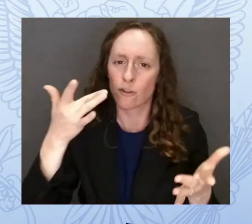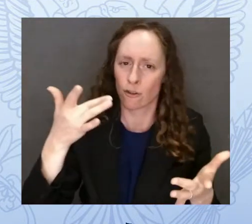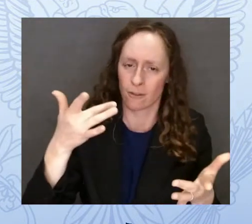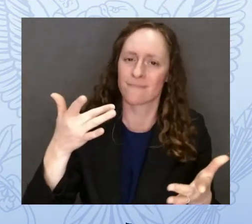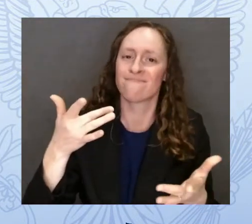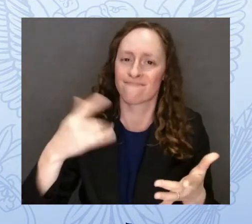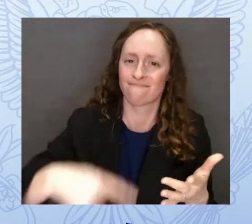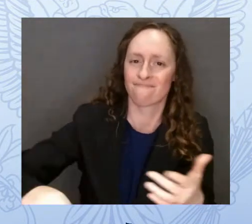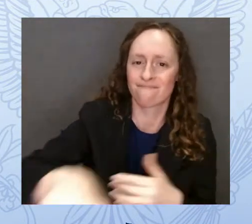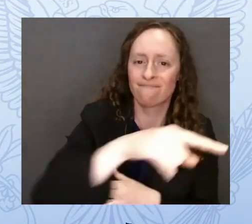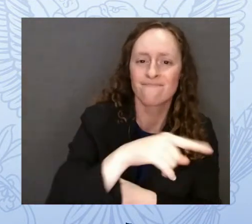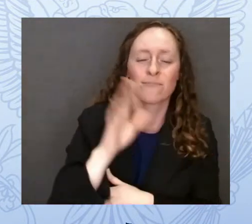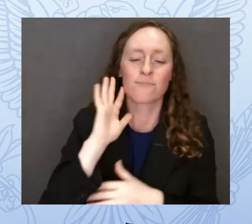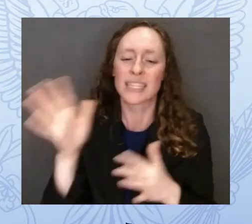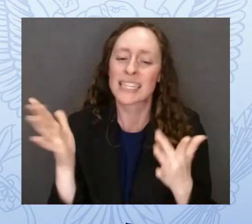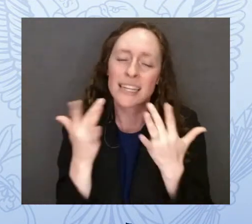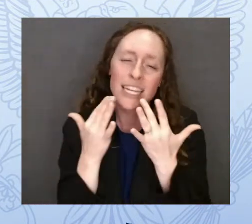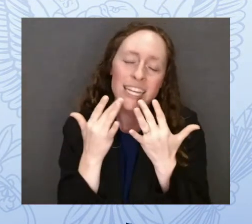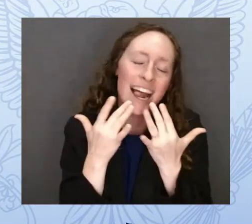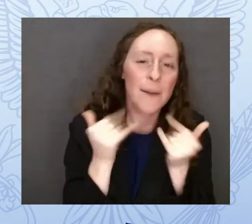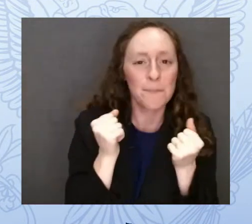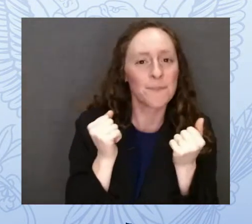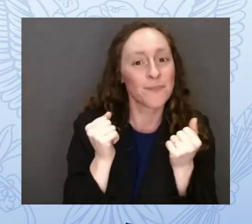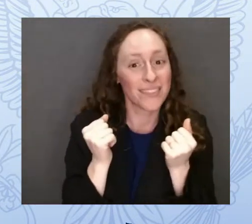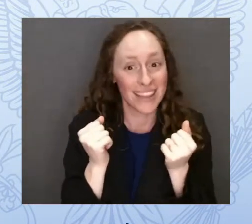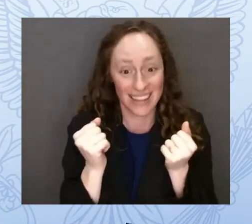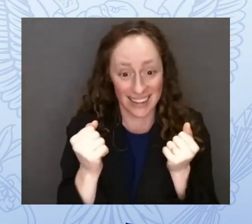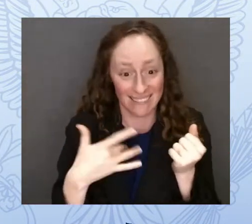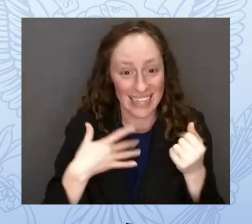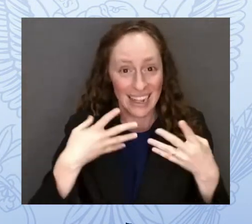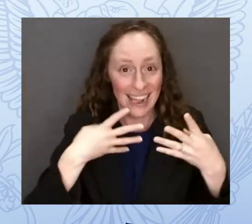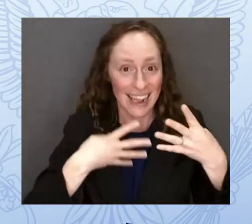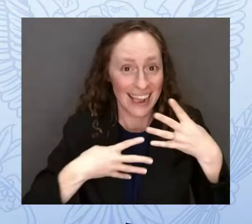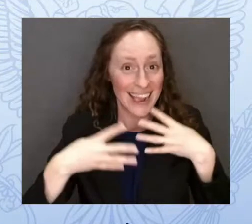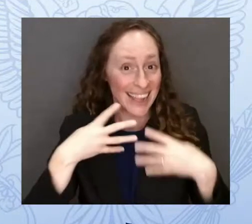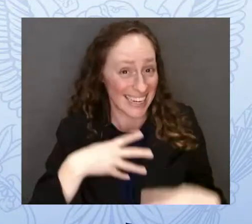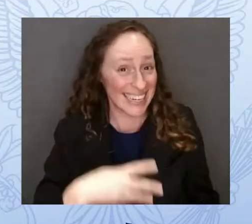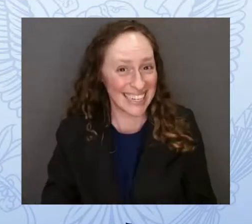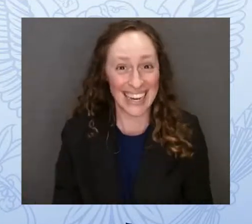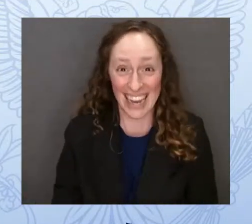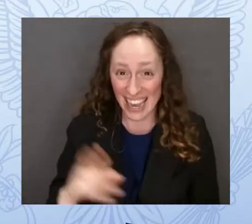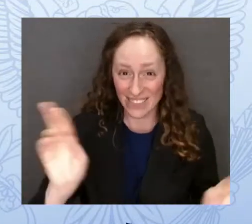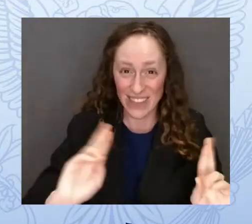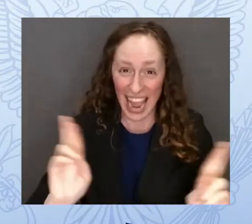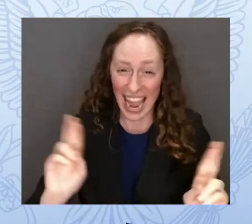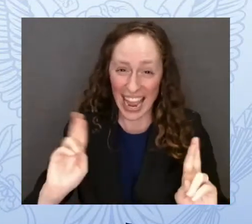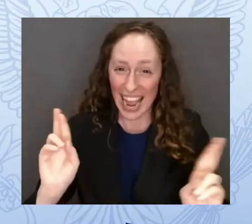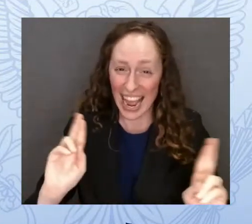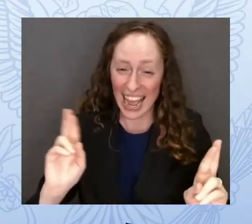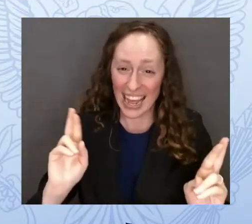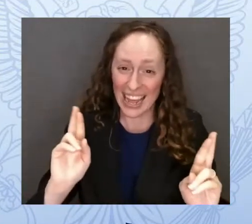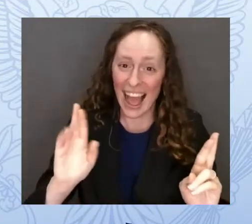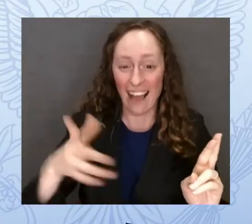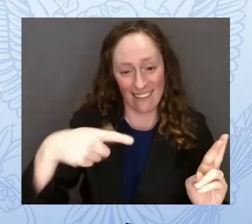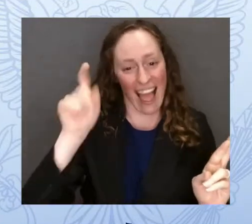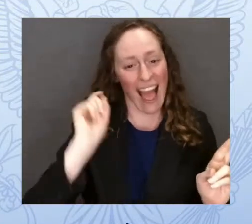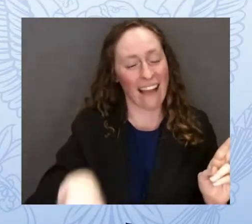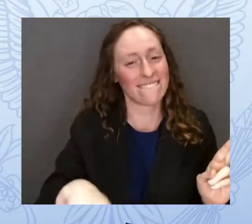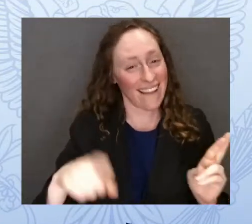like you need to hang out with me longer. Without further ado, let's dig into the menu.